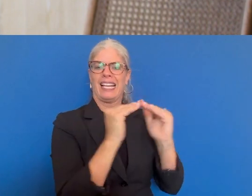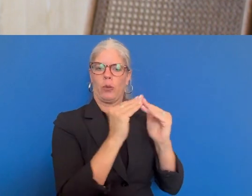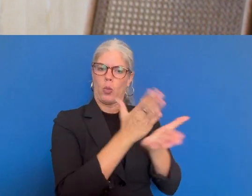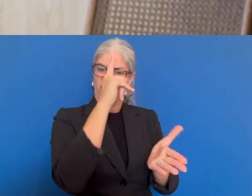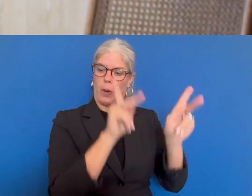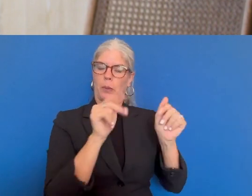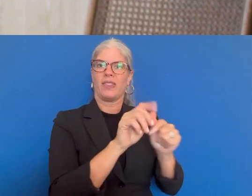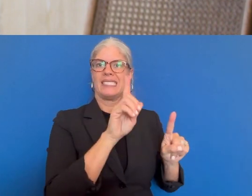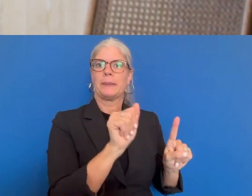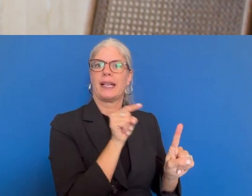for people with disabilities.